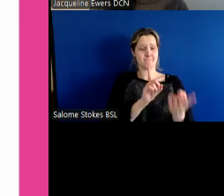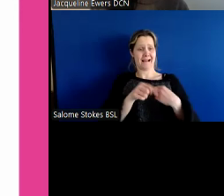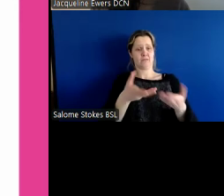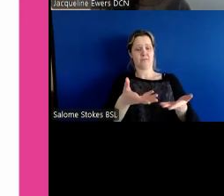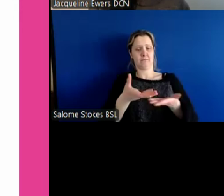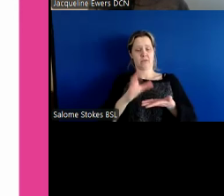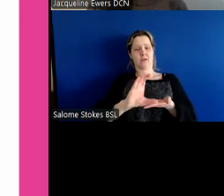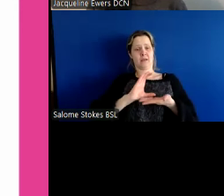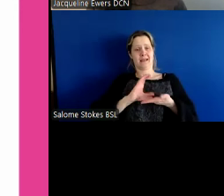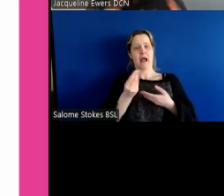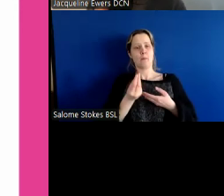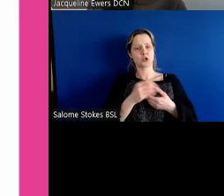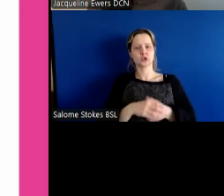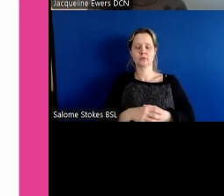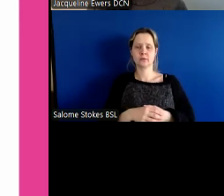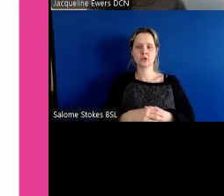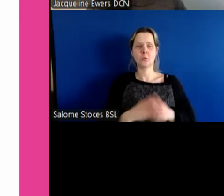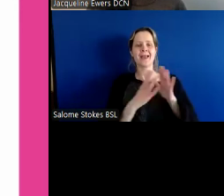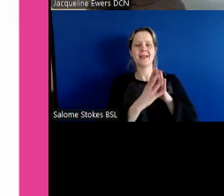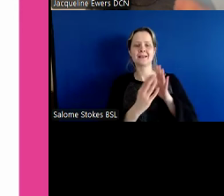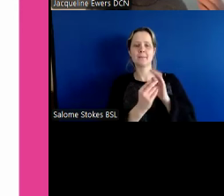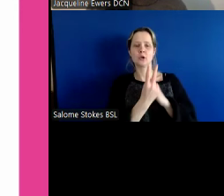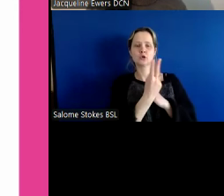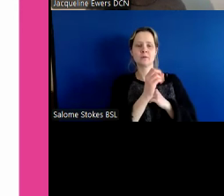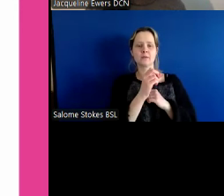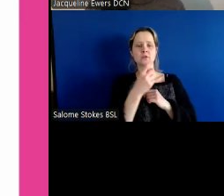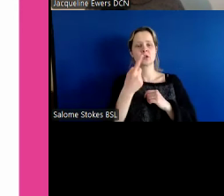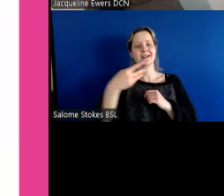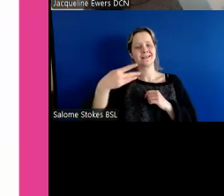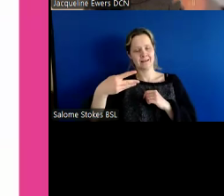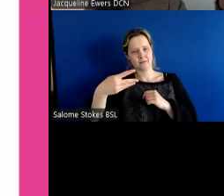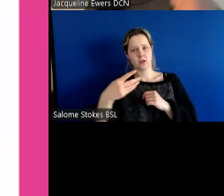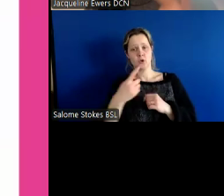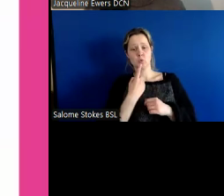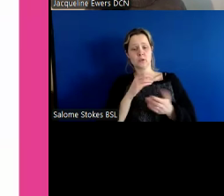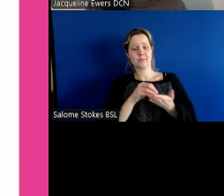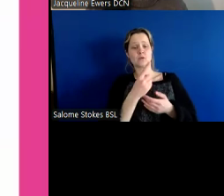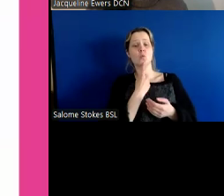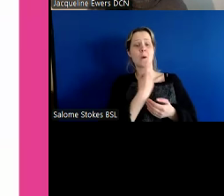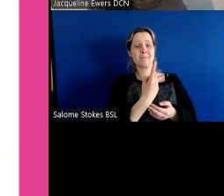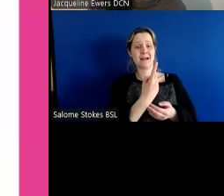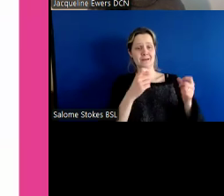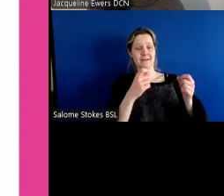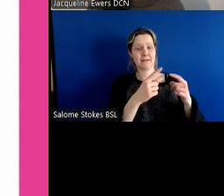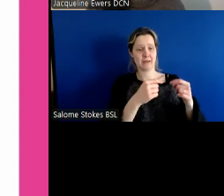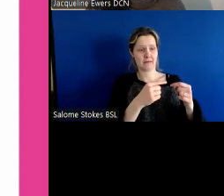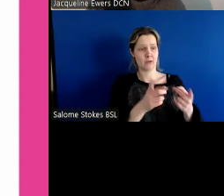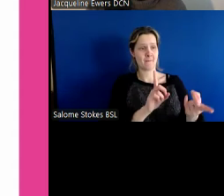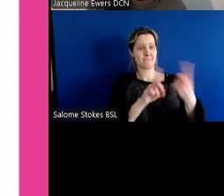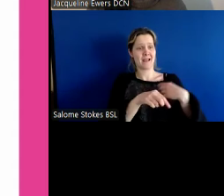For example, in 2019, for every £1 spent, it generated £42 of tracked revenue.